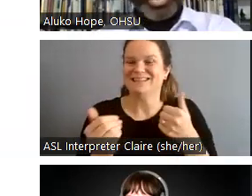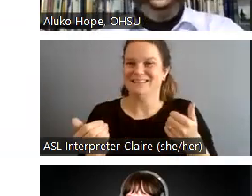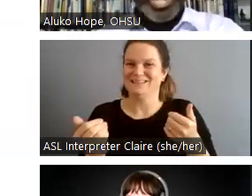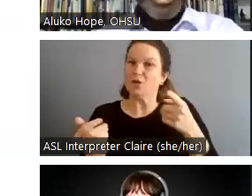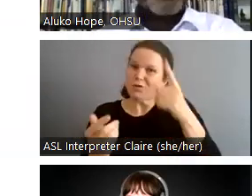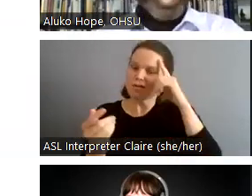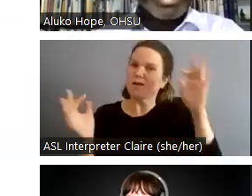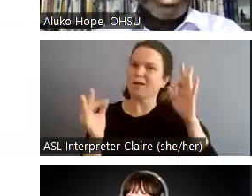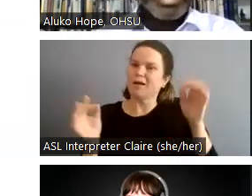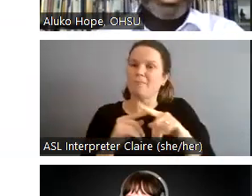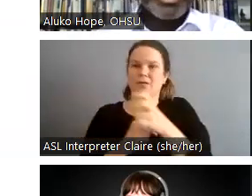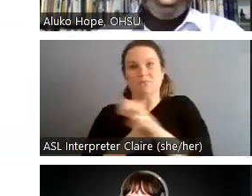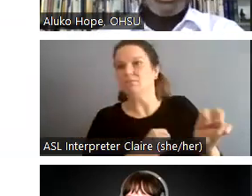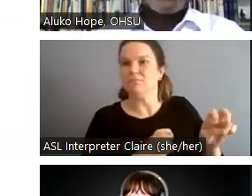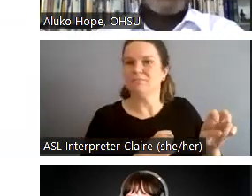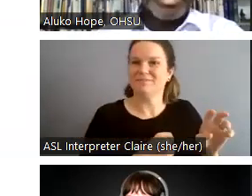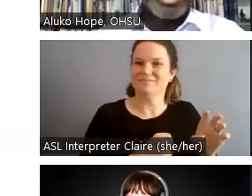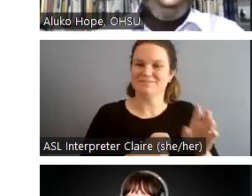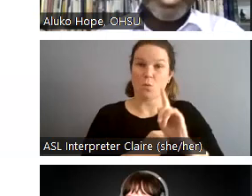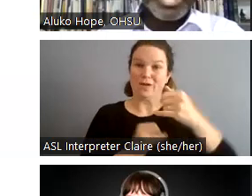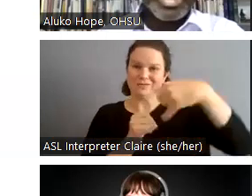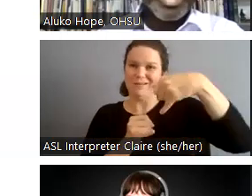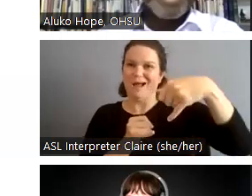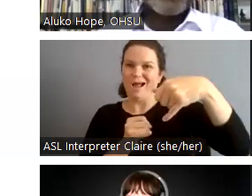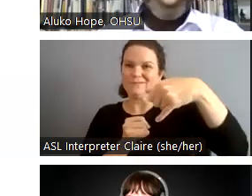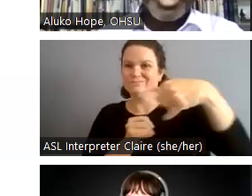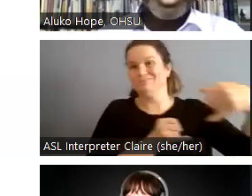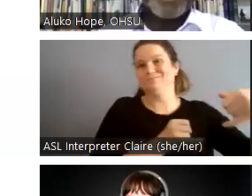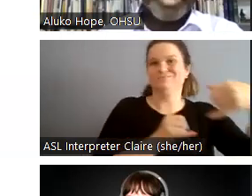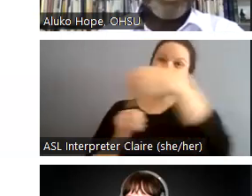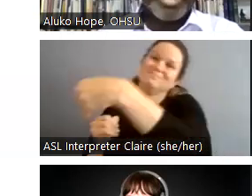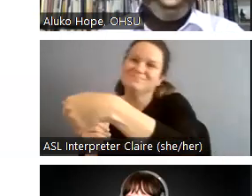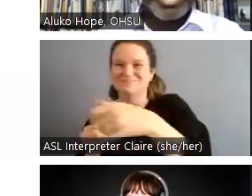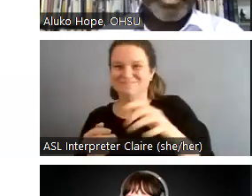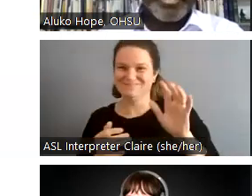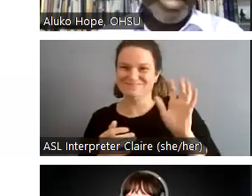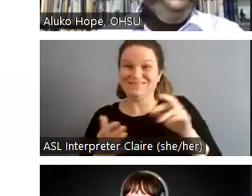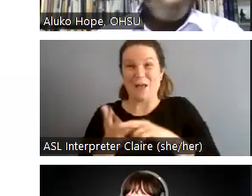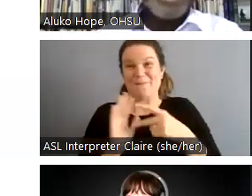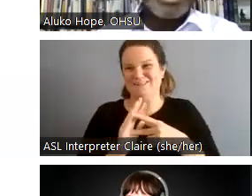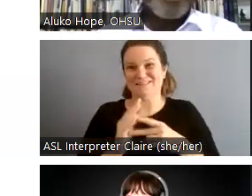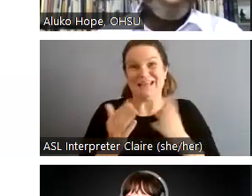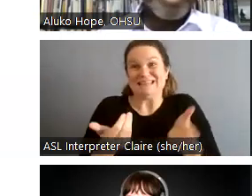threshold translates into a feeling, an energy ceiling that's functionally very,